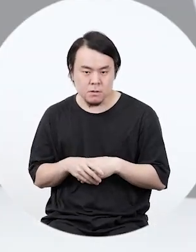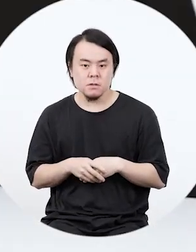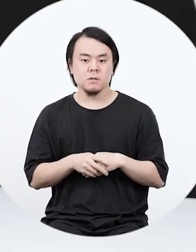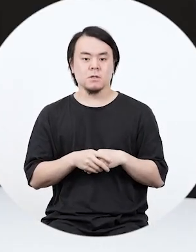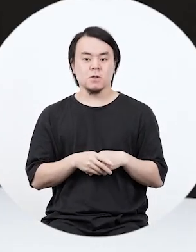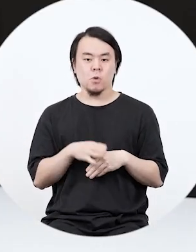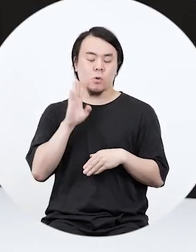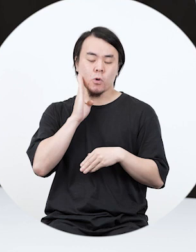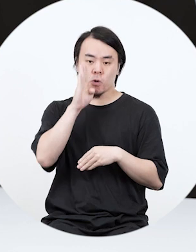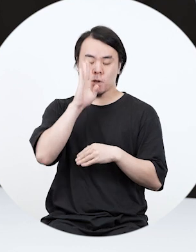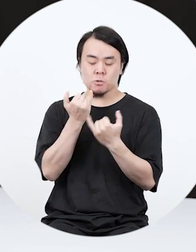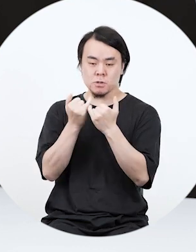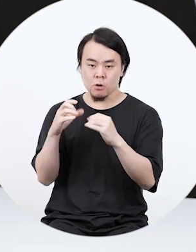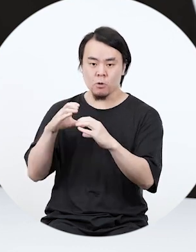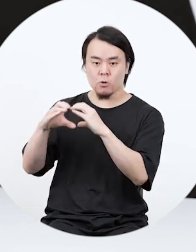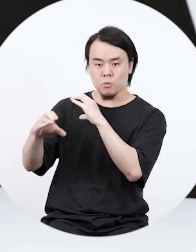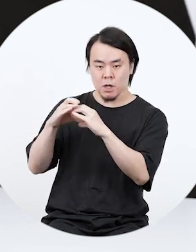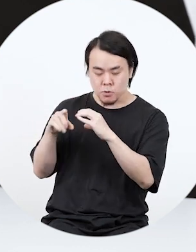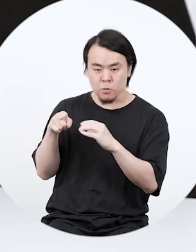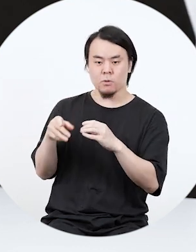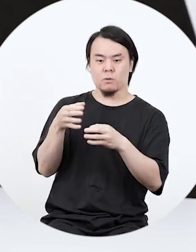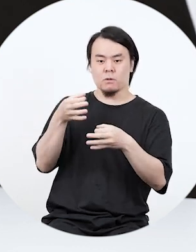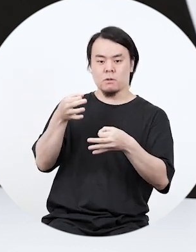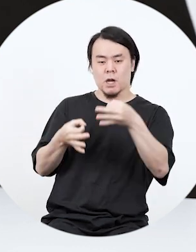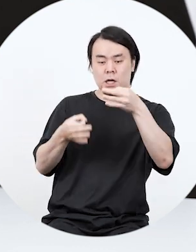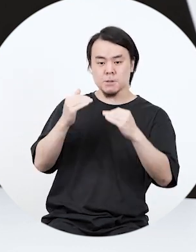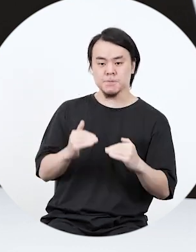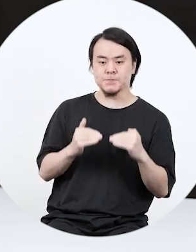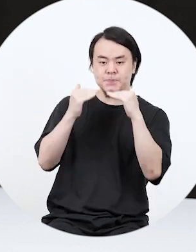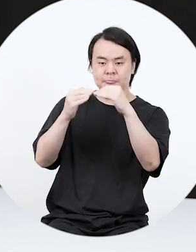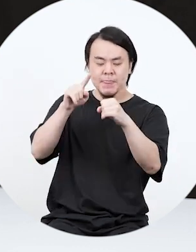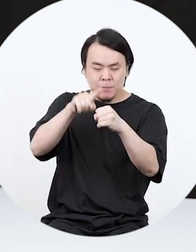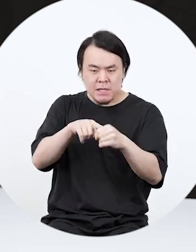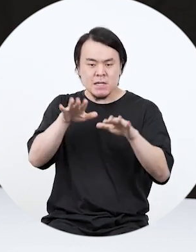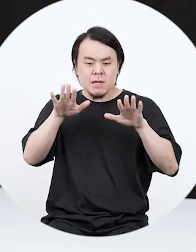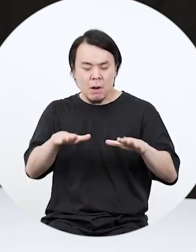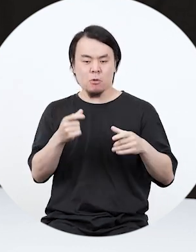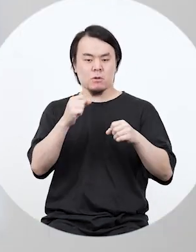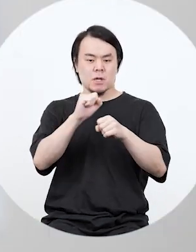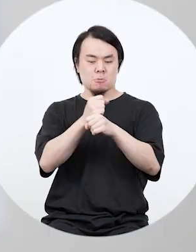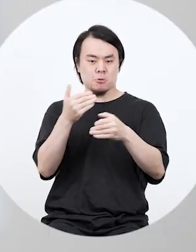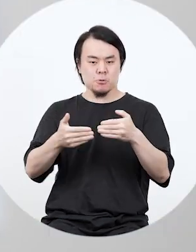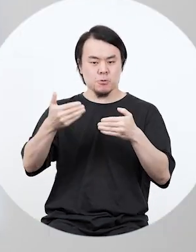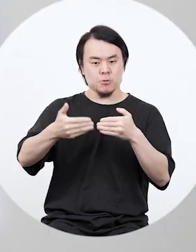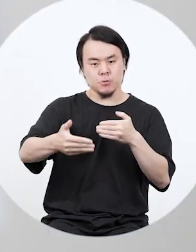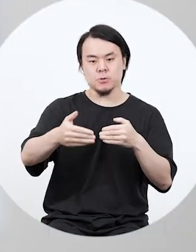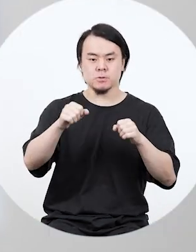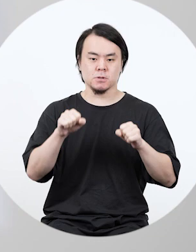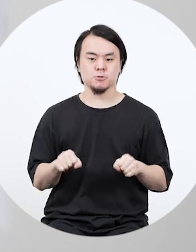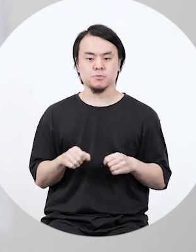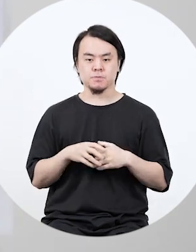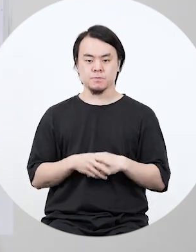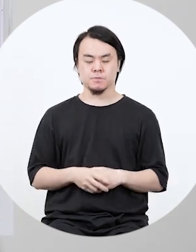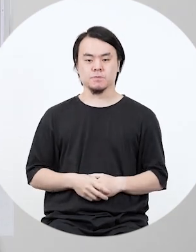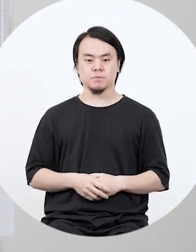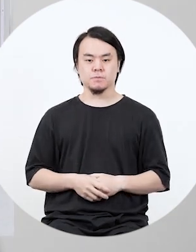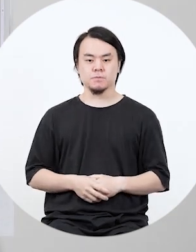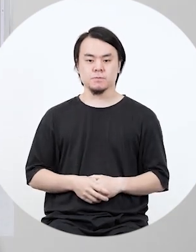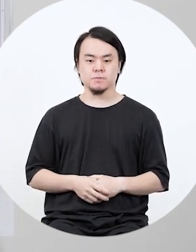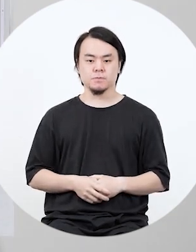We are still conducting research and development so that we can improve communication with deaf and hard-of-hearing people and their experience.